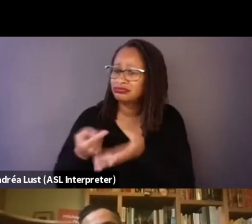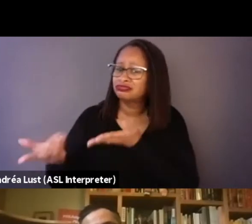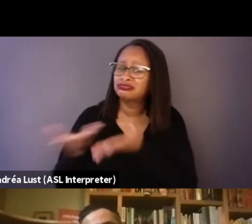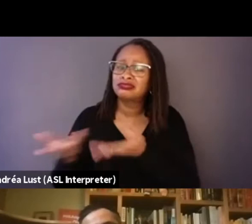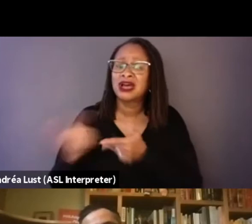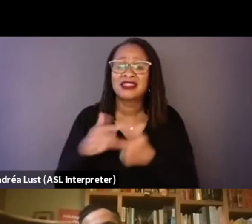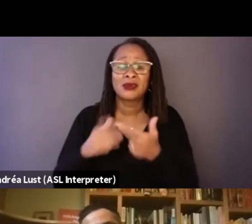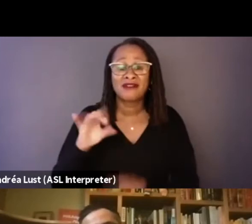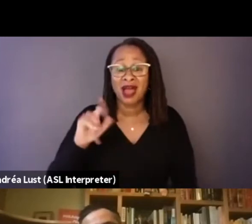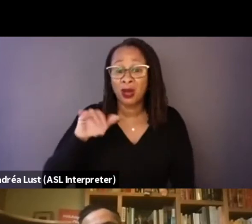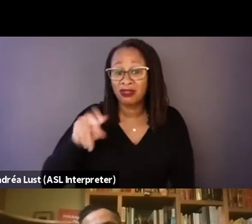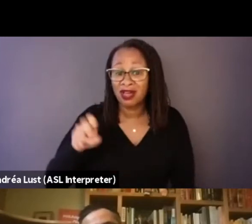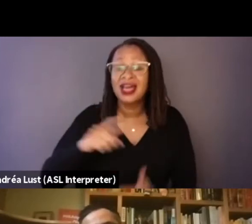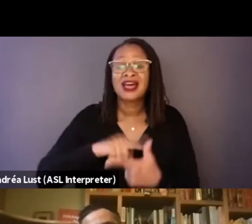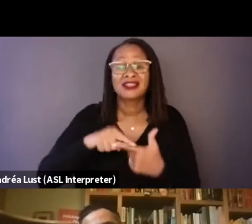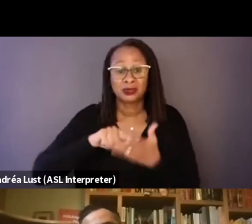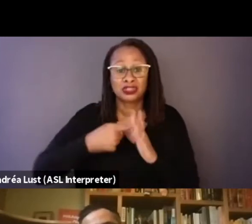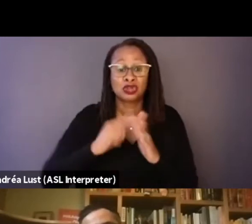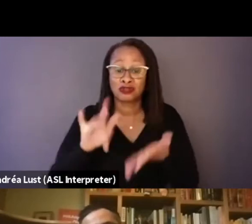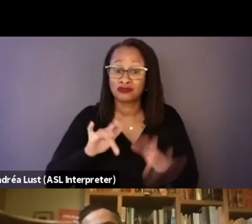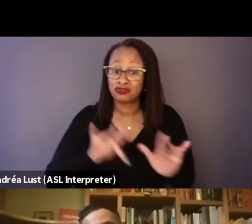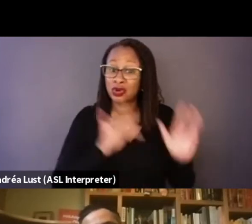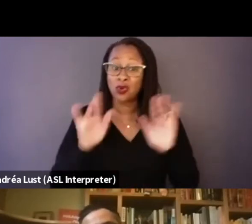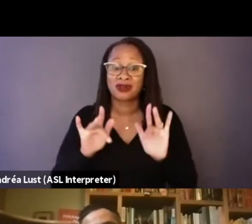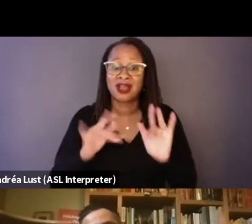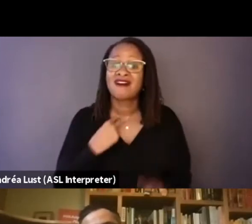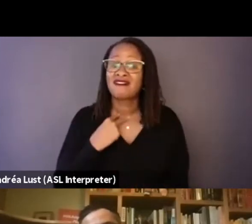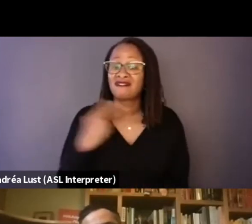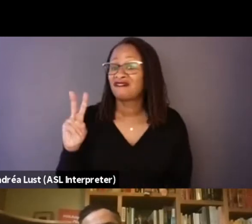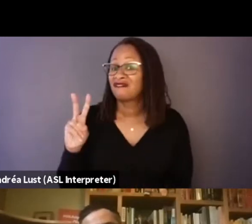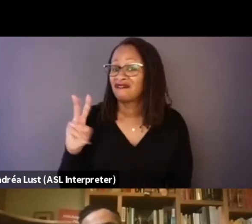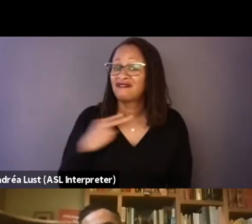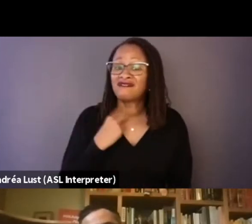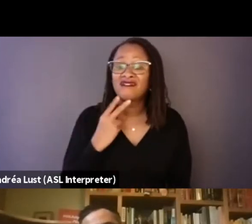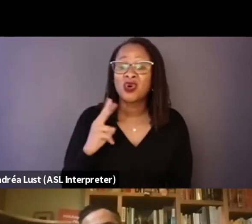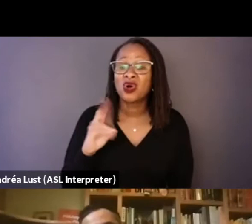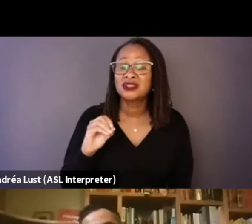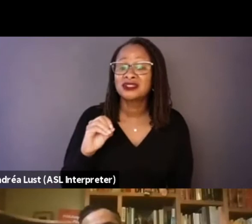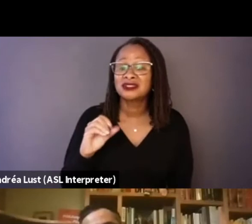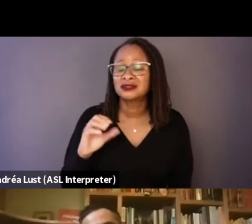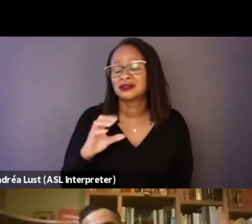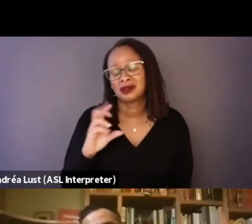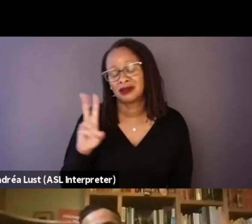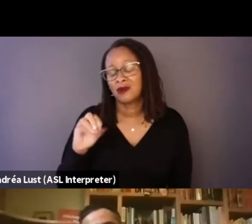And then we started recording the voiceover for the story, which were actually more like audio interviews.